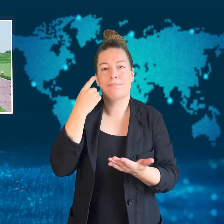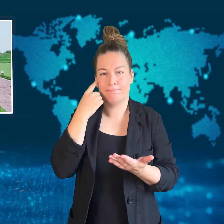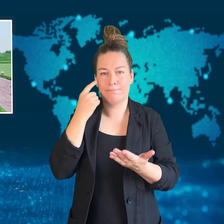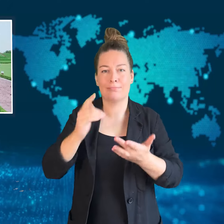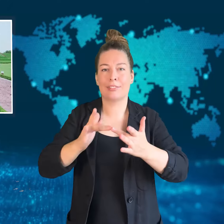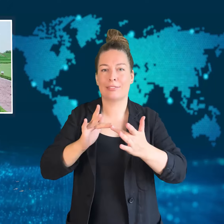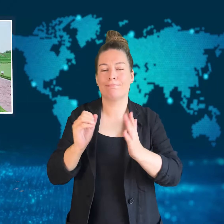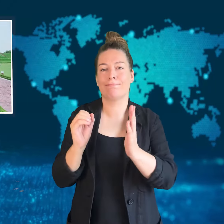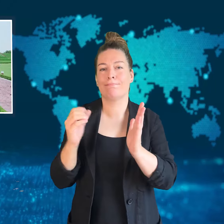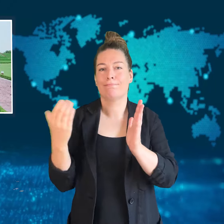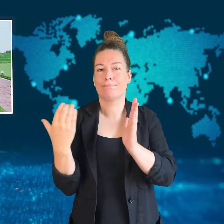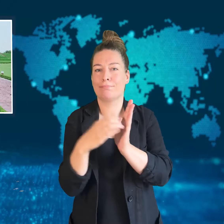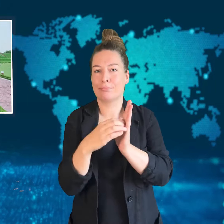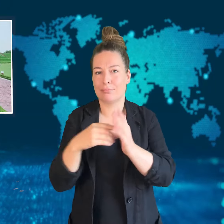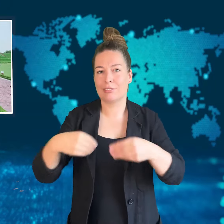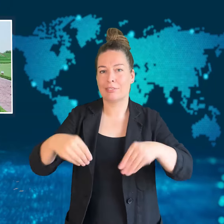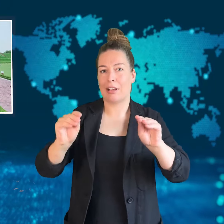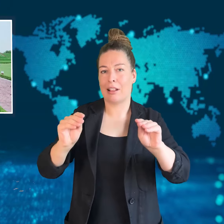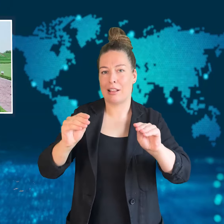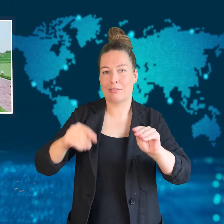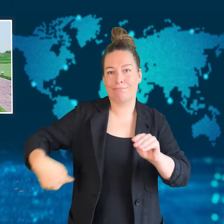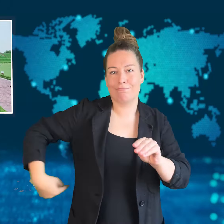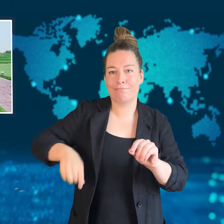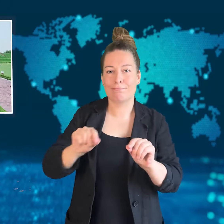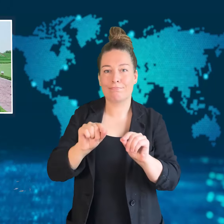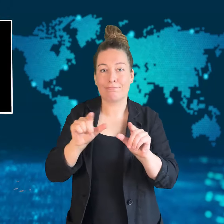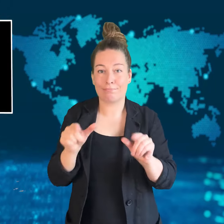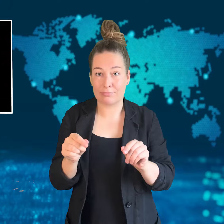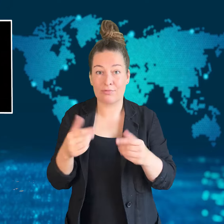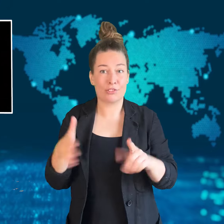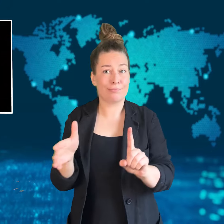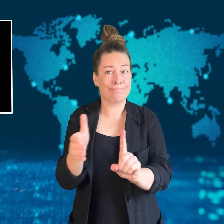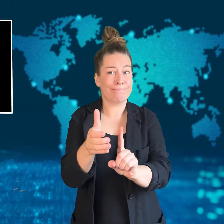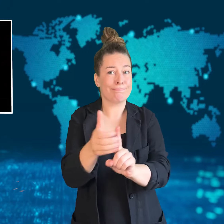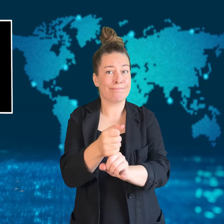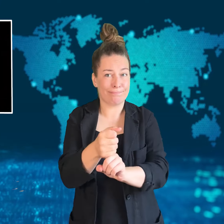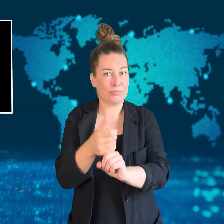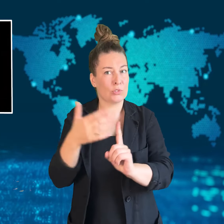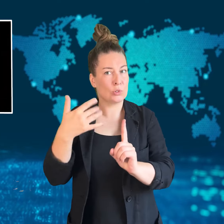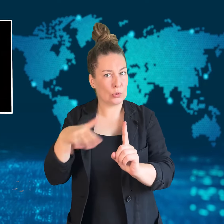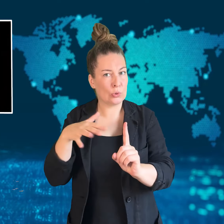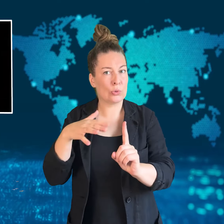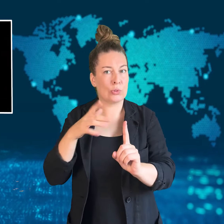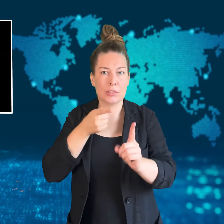and tortured by Myanmar's military junta.